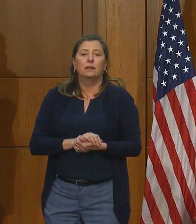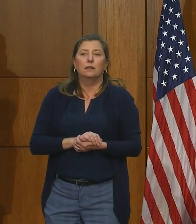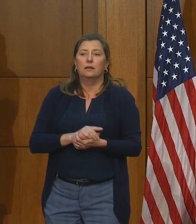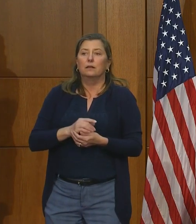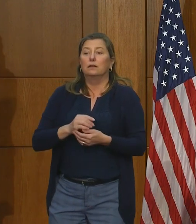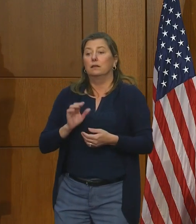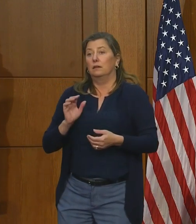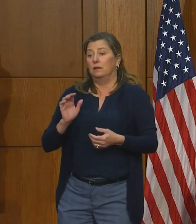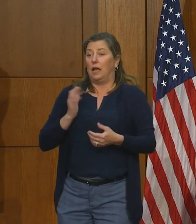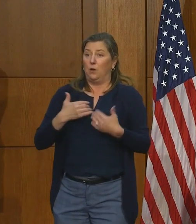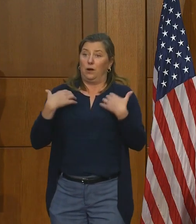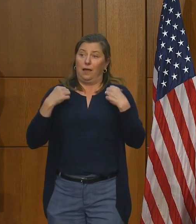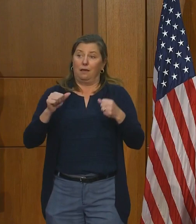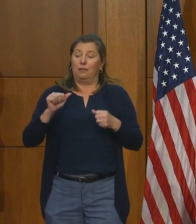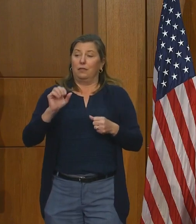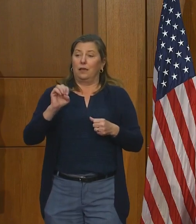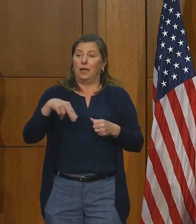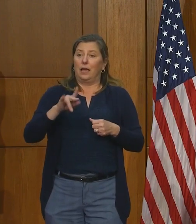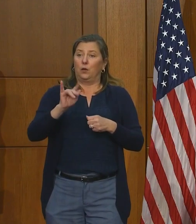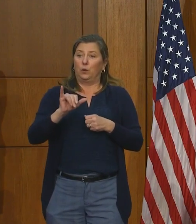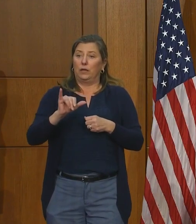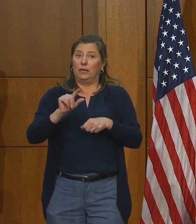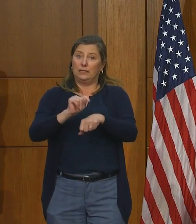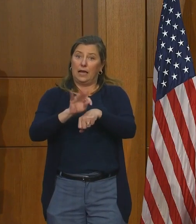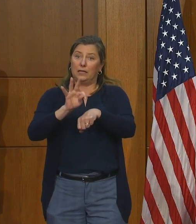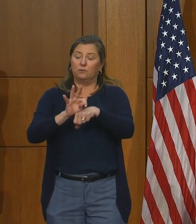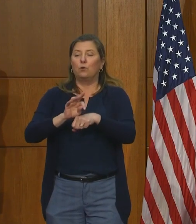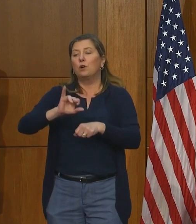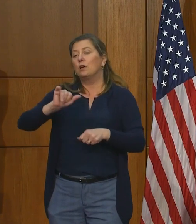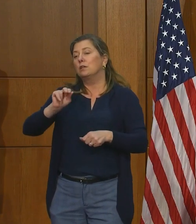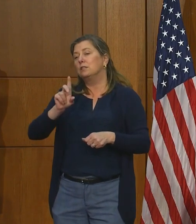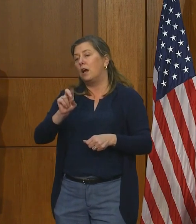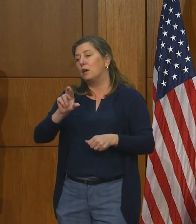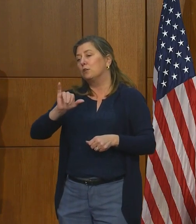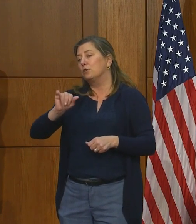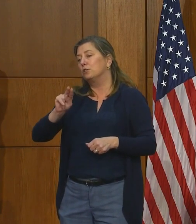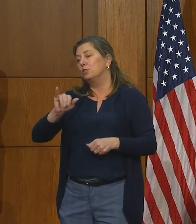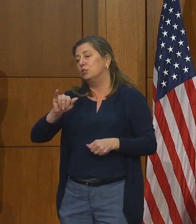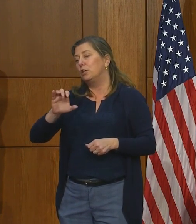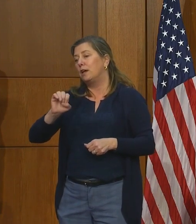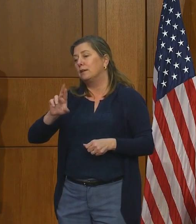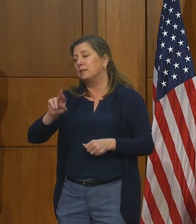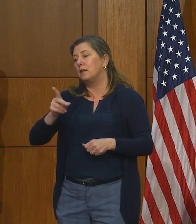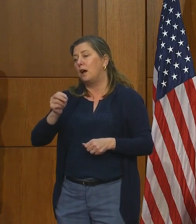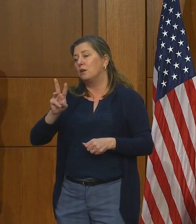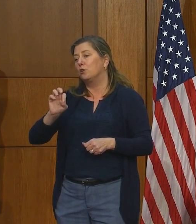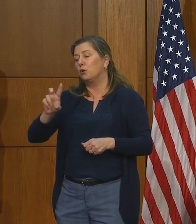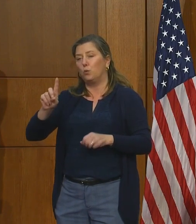IT TO MAKE SURE THAT PEOPLE ARE